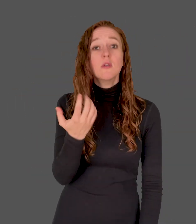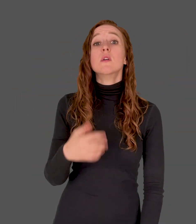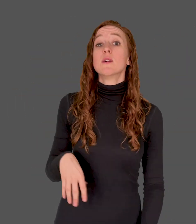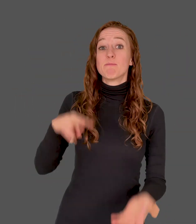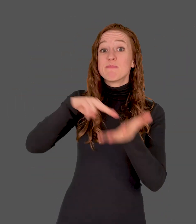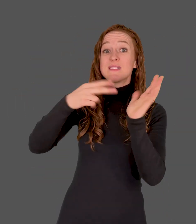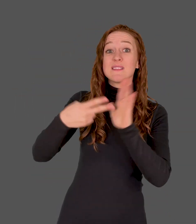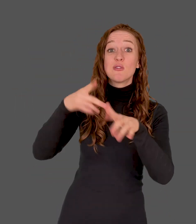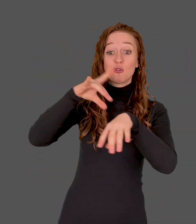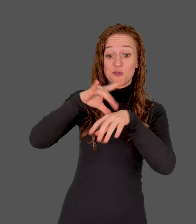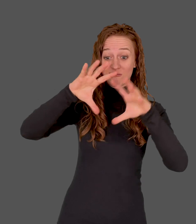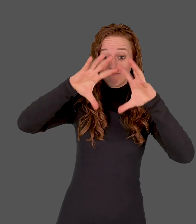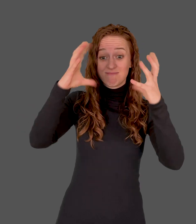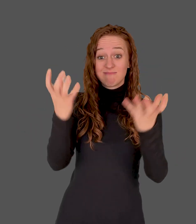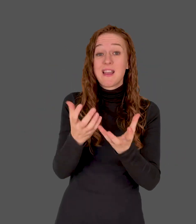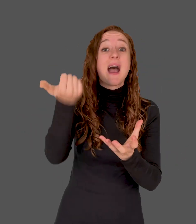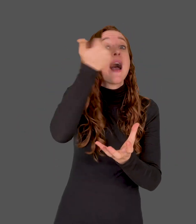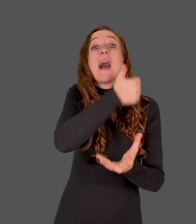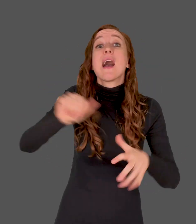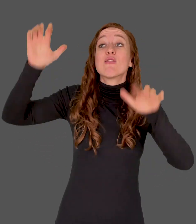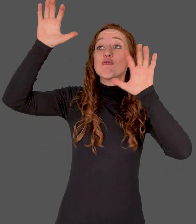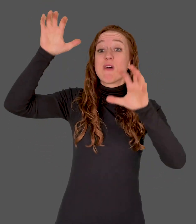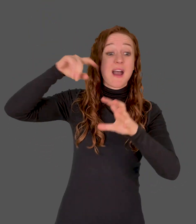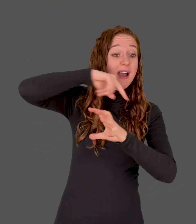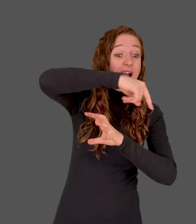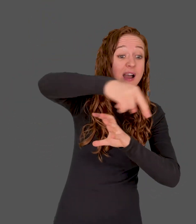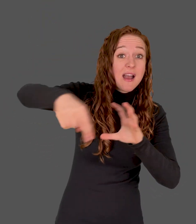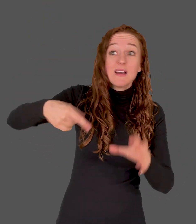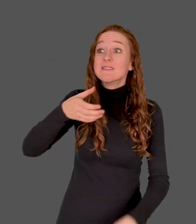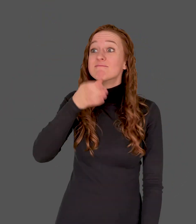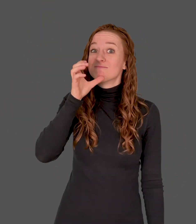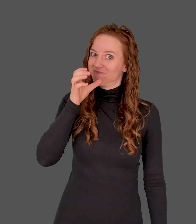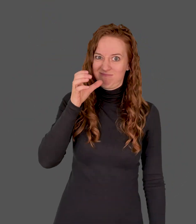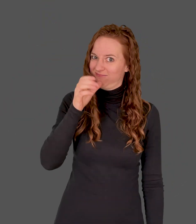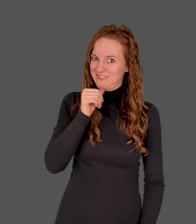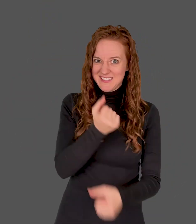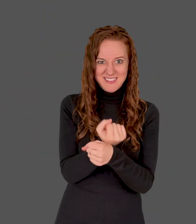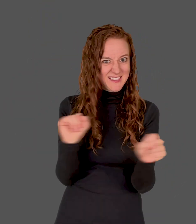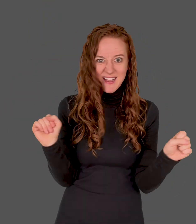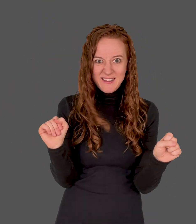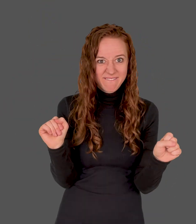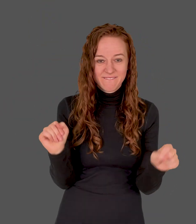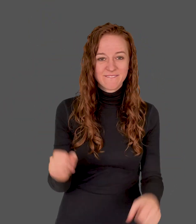Basically, there is nowhere on Earth where the rain would be safe to drink.